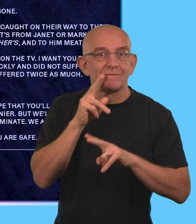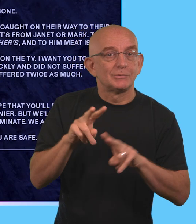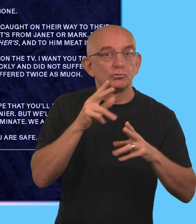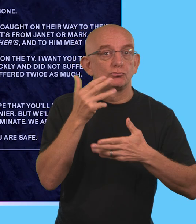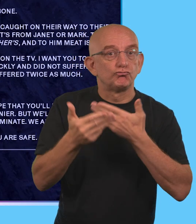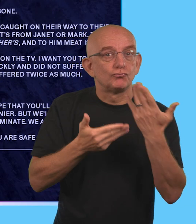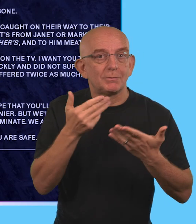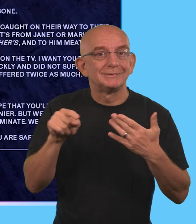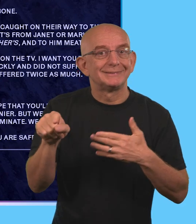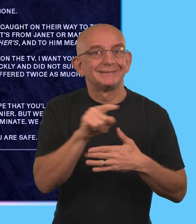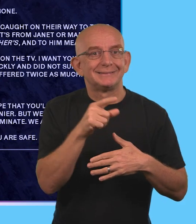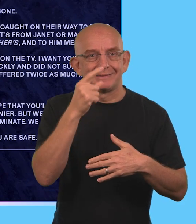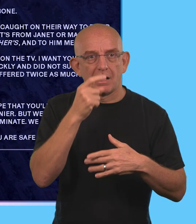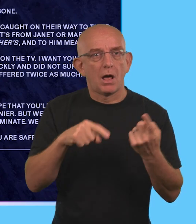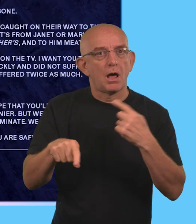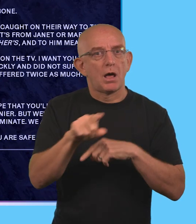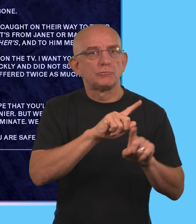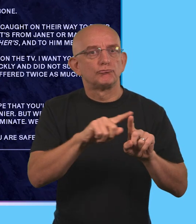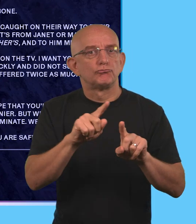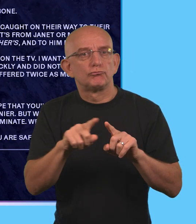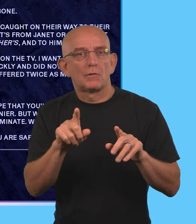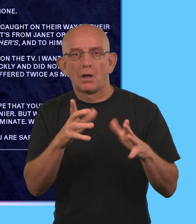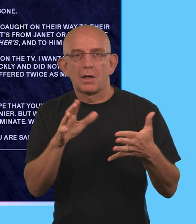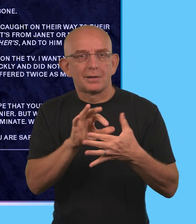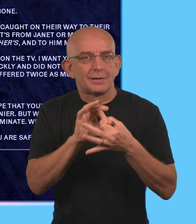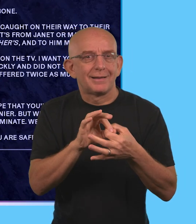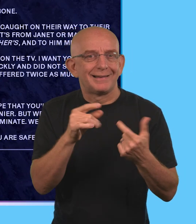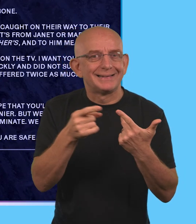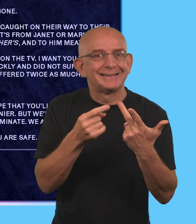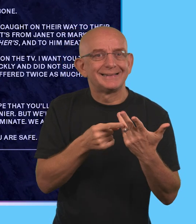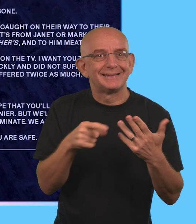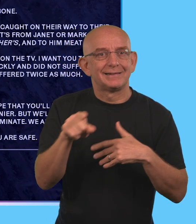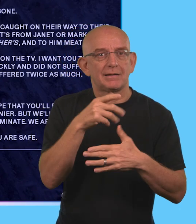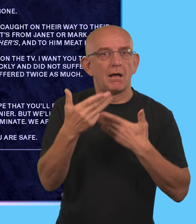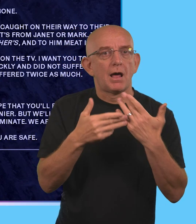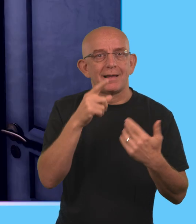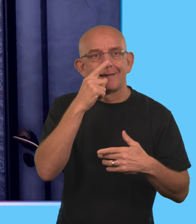features screen reader support for these transcripts, as well as all UI elements.